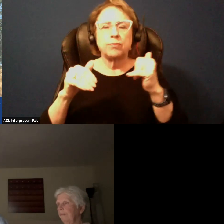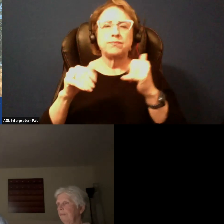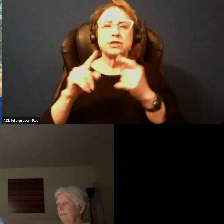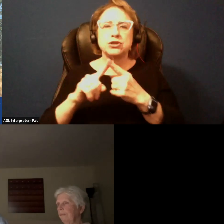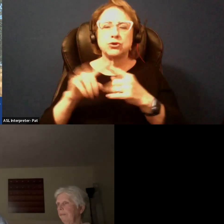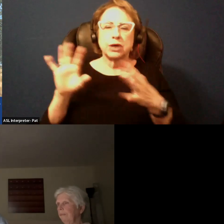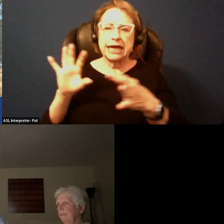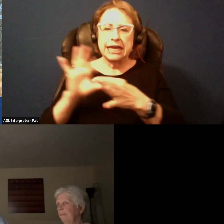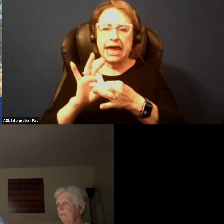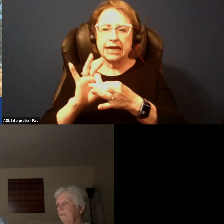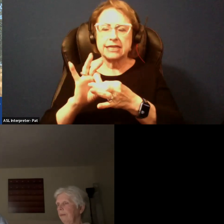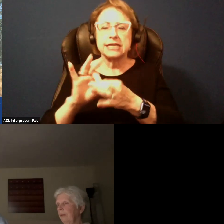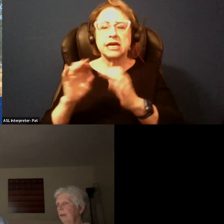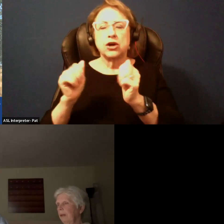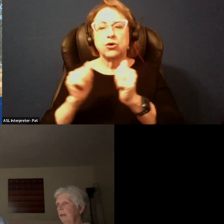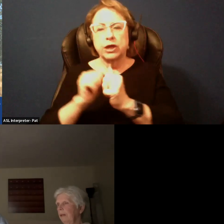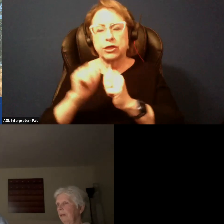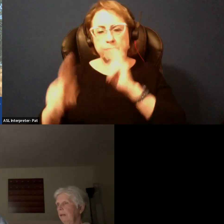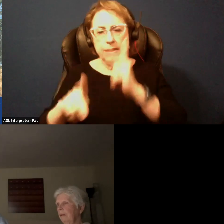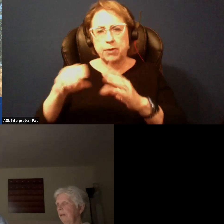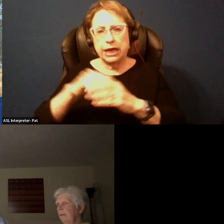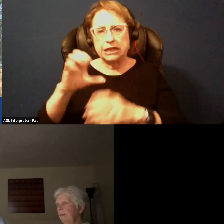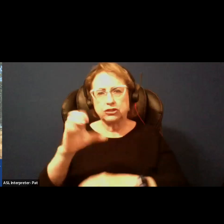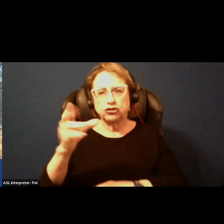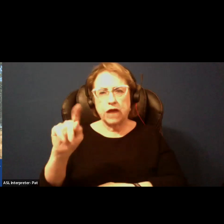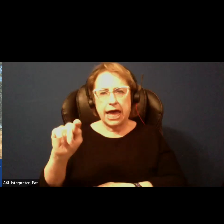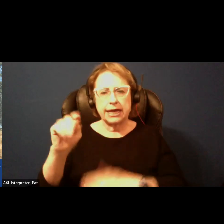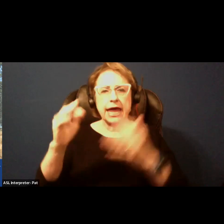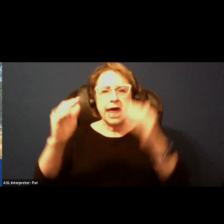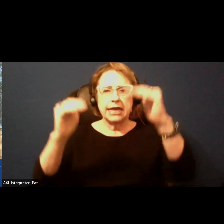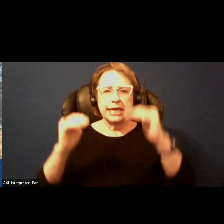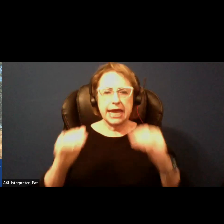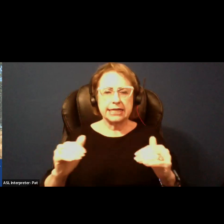interested with more of your components. But now I need to move on to the next which is Ernie Pacheco